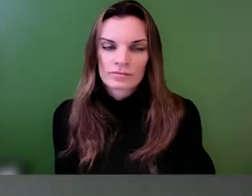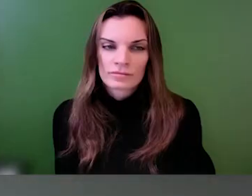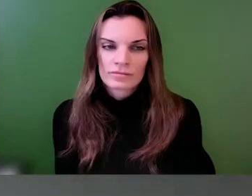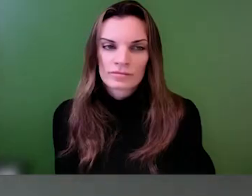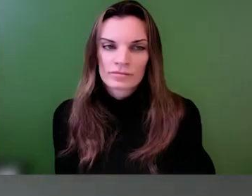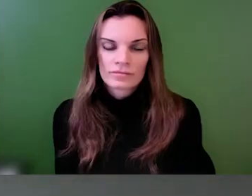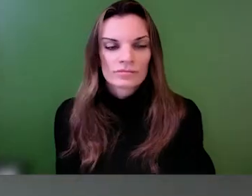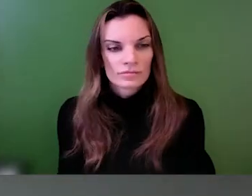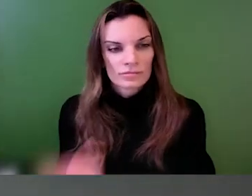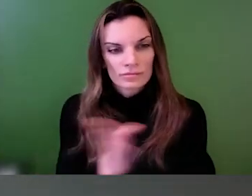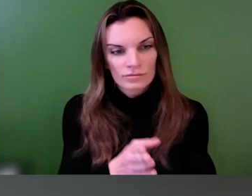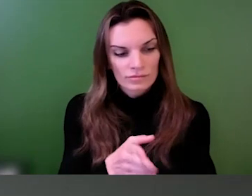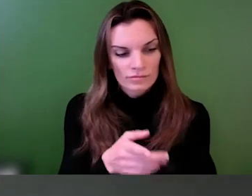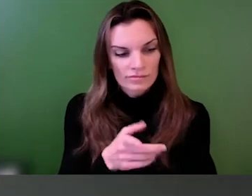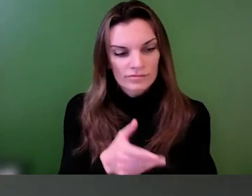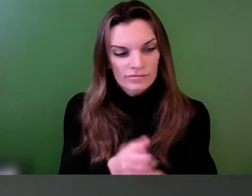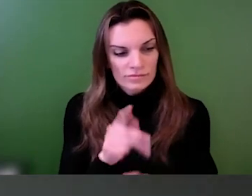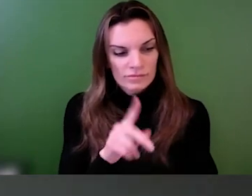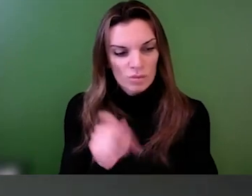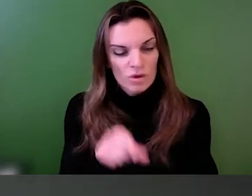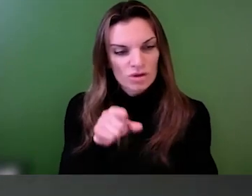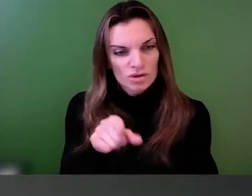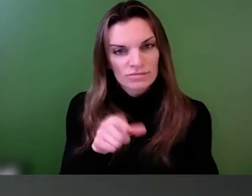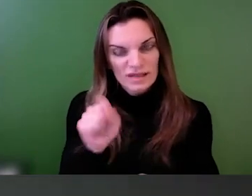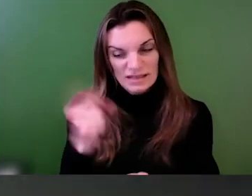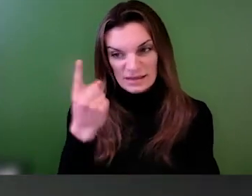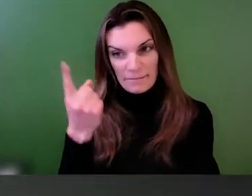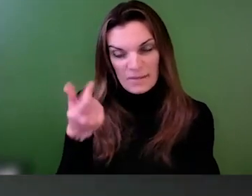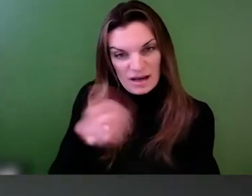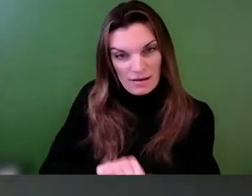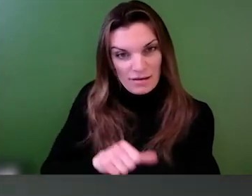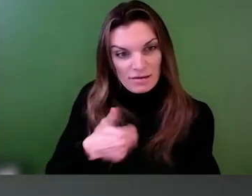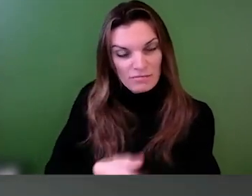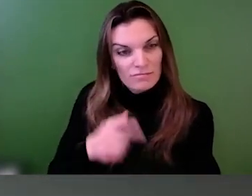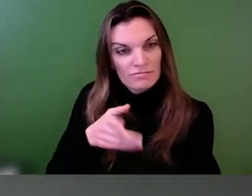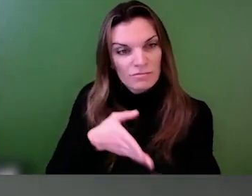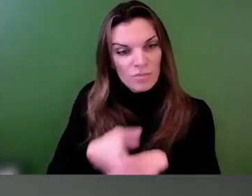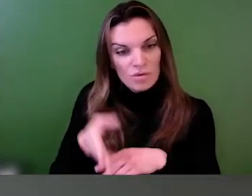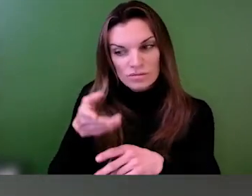follow-up question from Deborah can someone be denied a post COVID care if they never tested